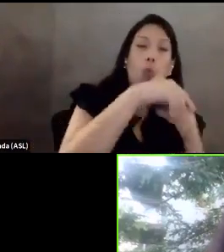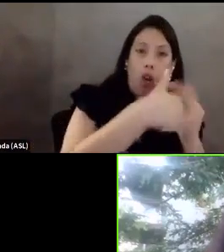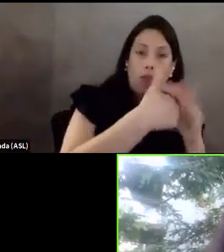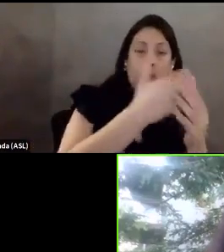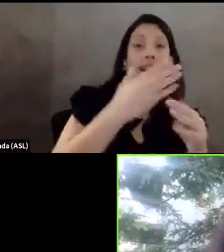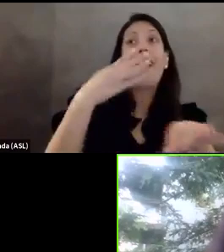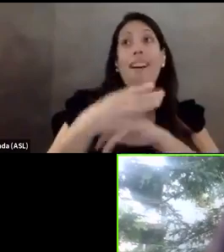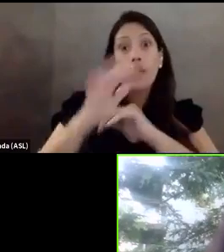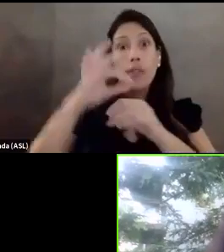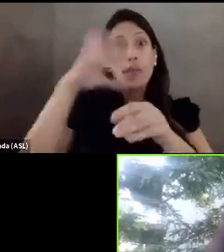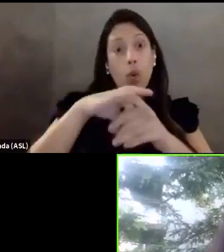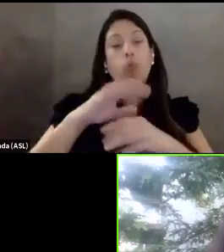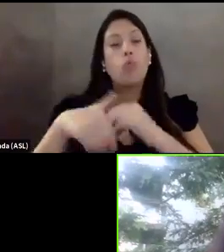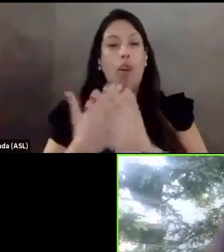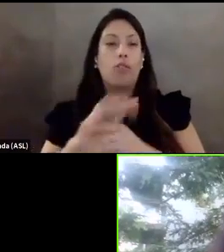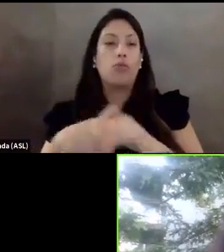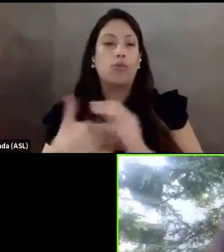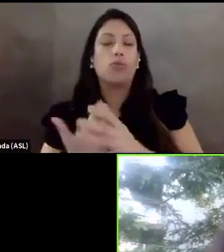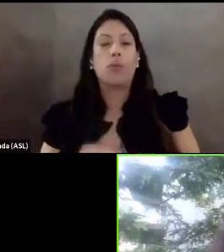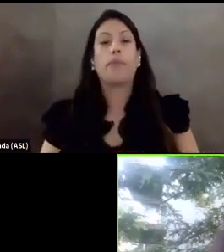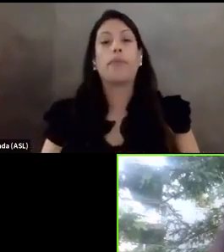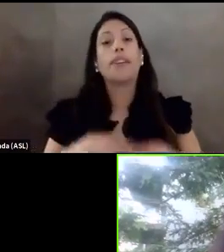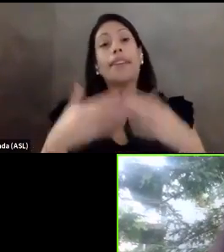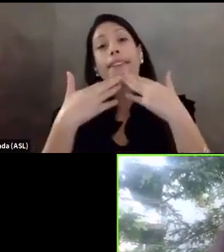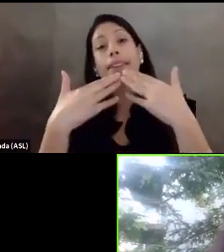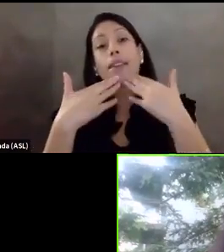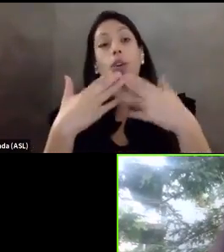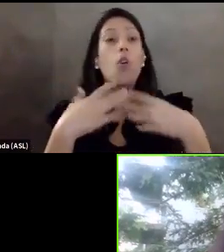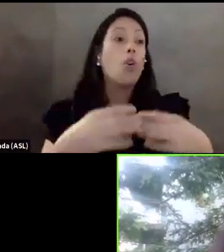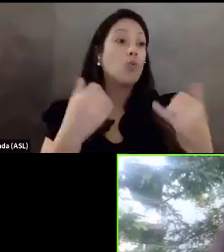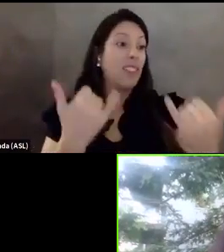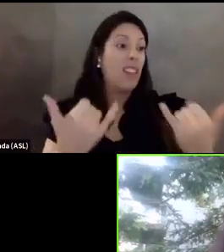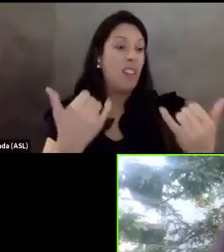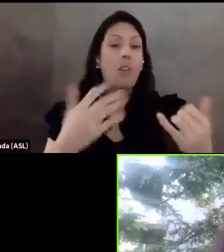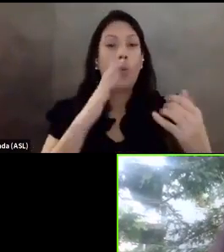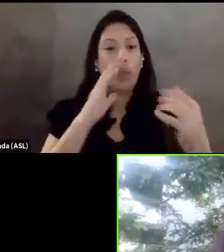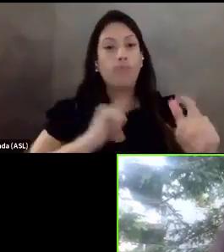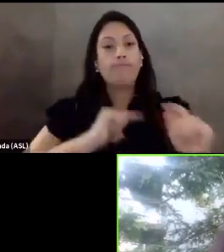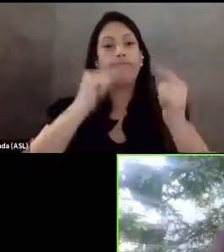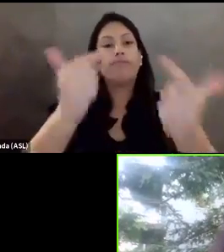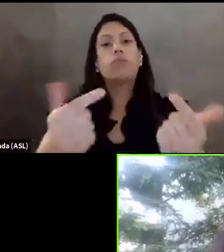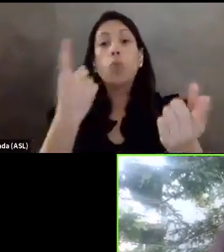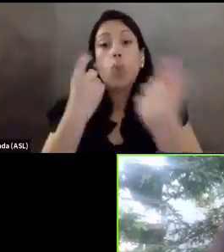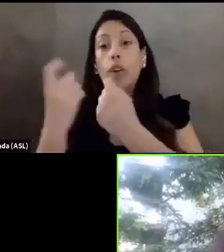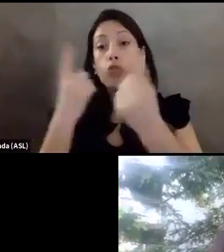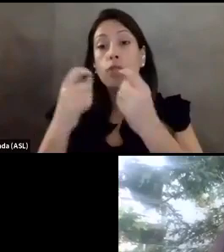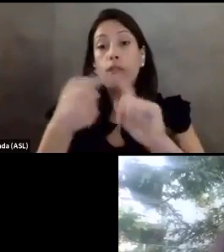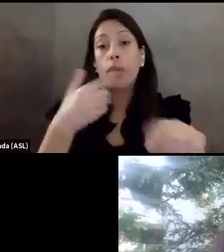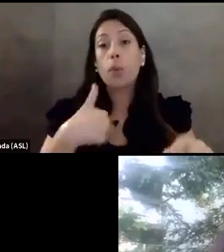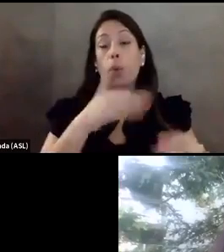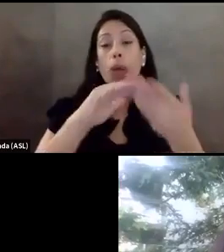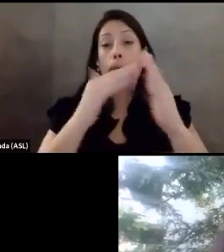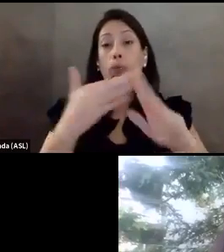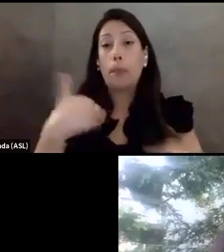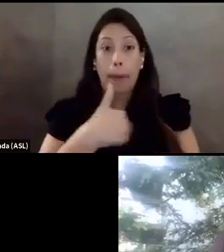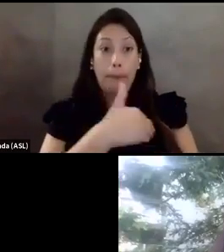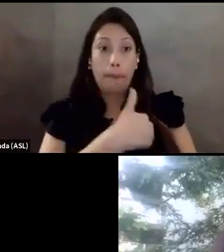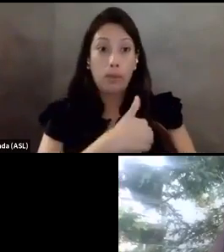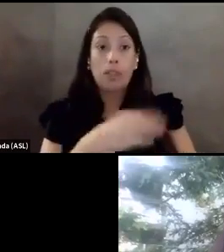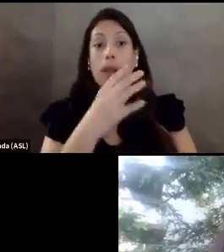We now have a few minutes for questions from the community and from the media. Great, thank you, Dr. Mase.